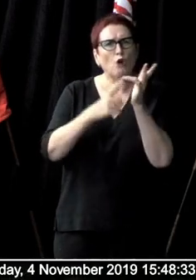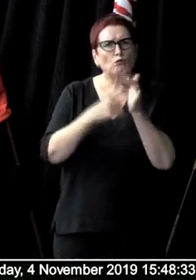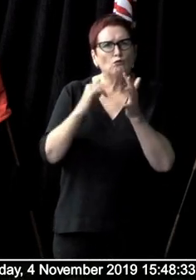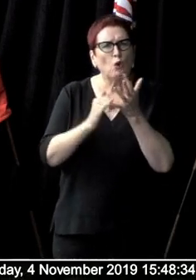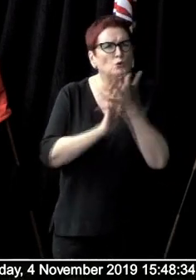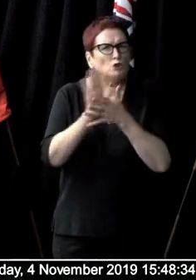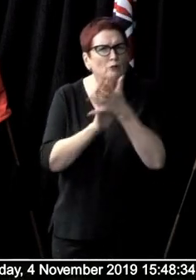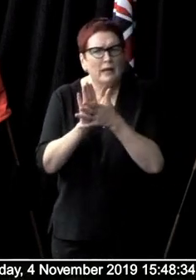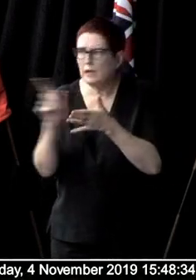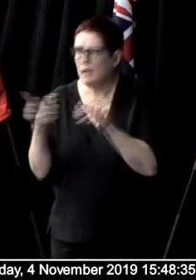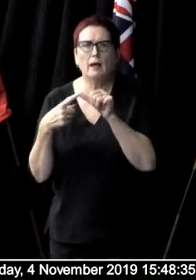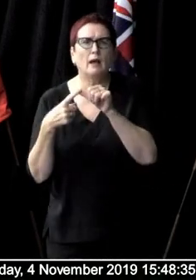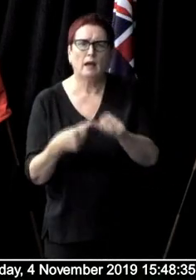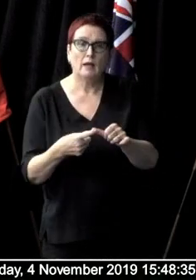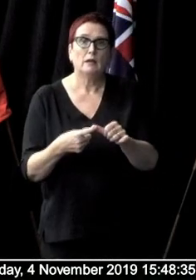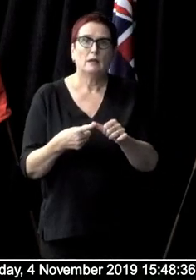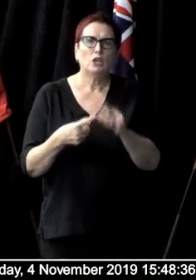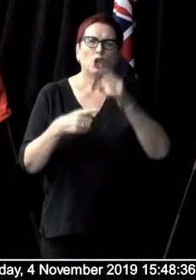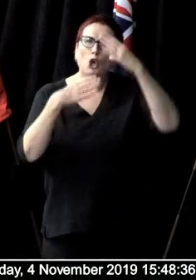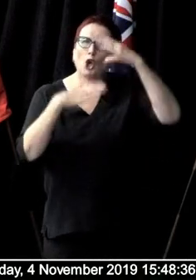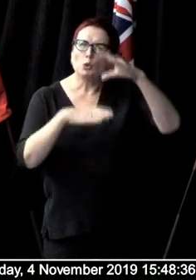I’m thinking particularly of the coaching roles.